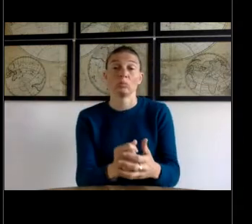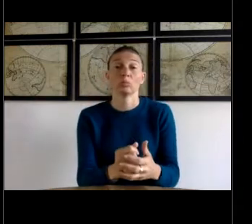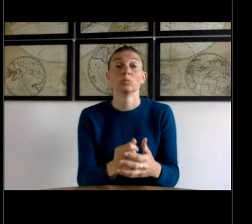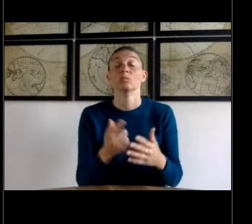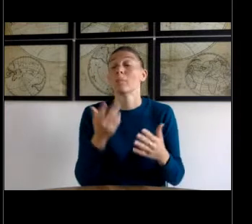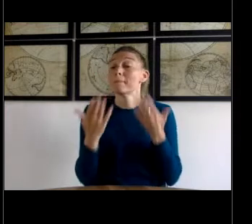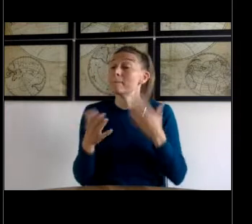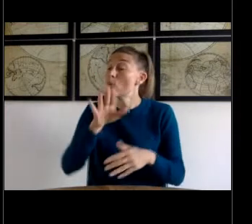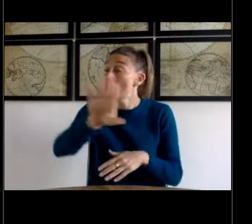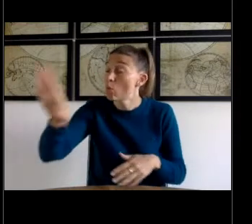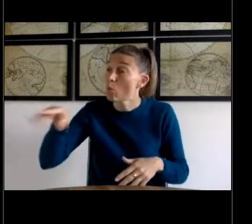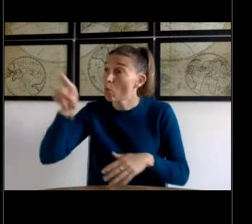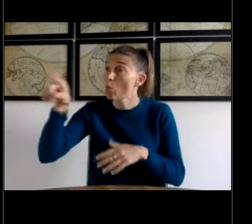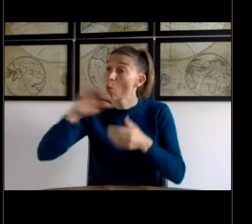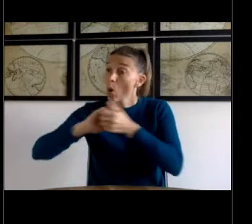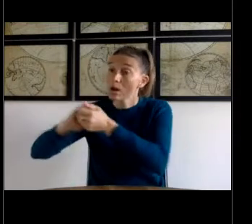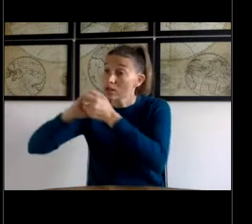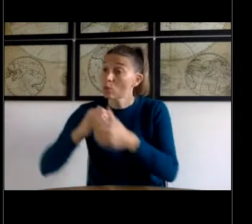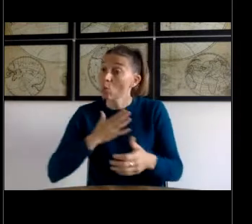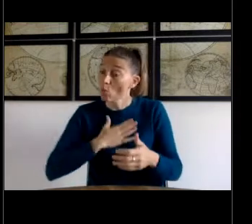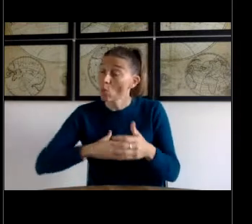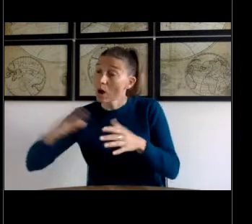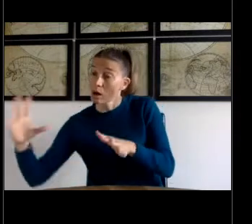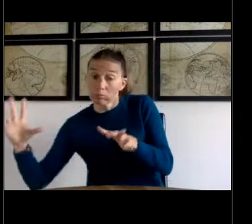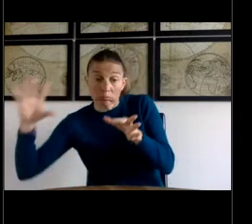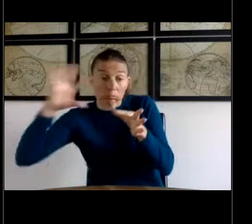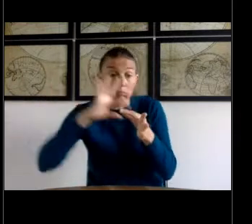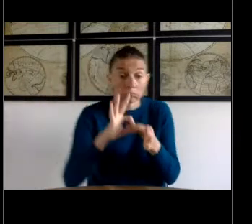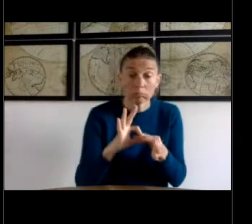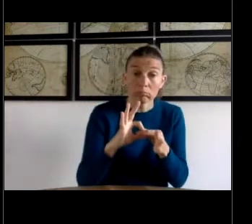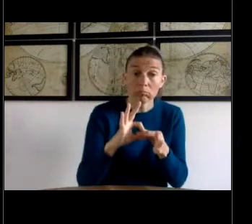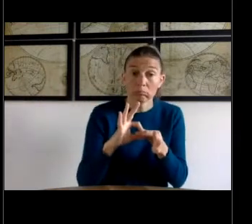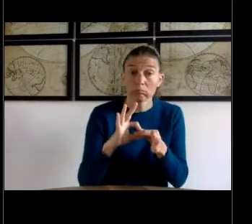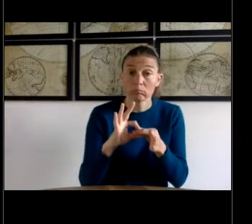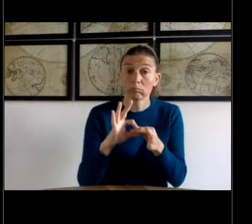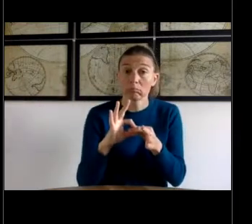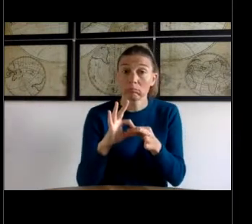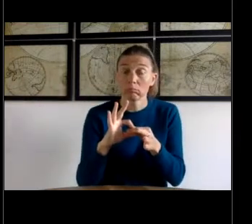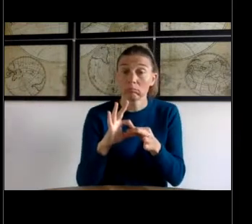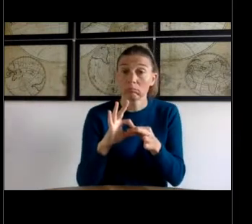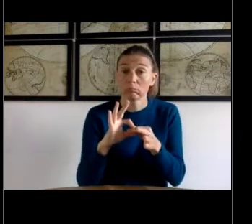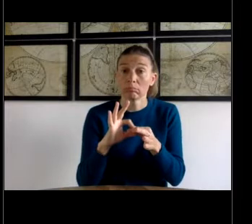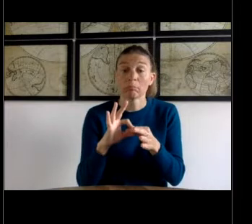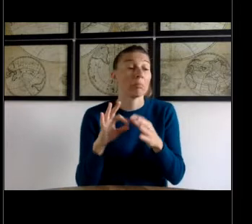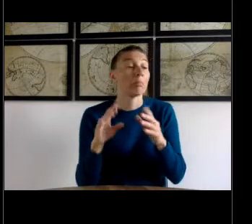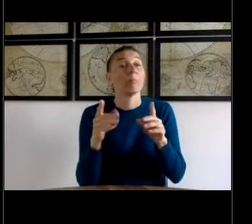there are possibilities to get in touch with other like-minded organizations.